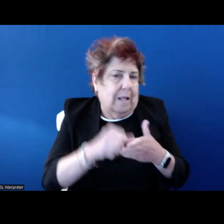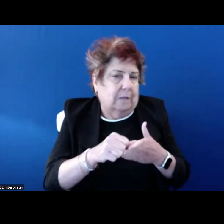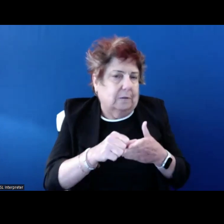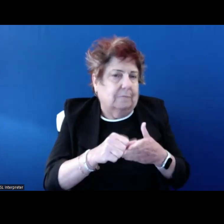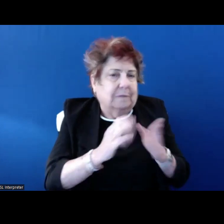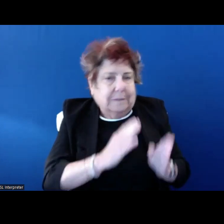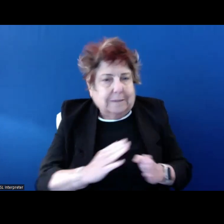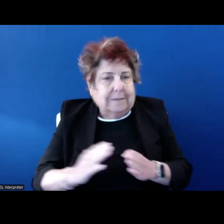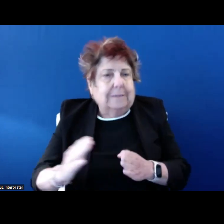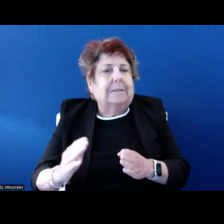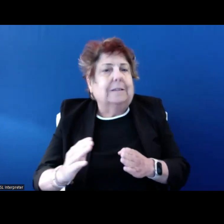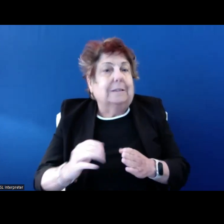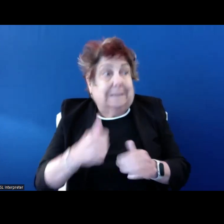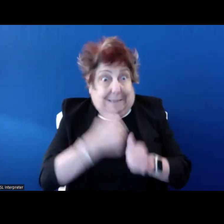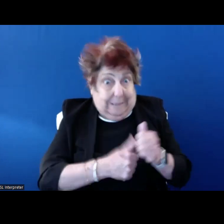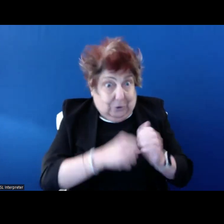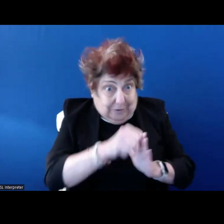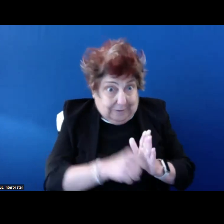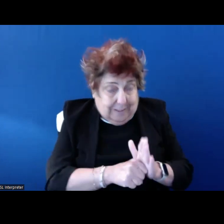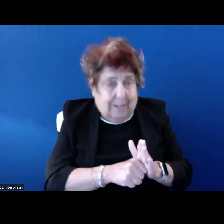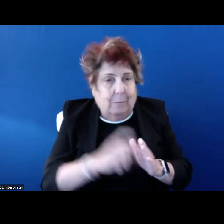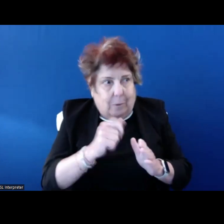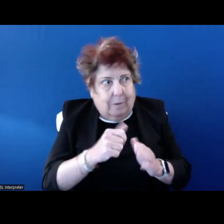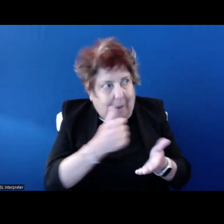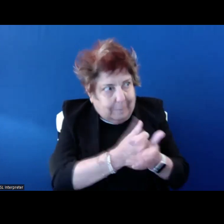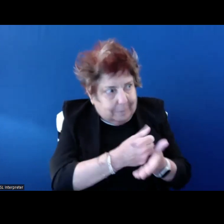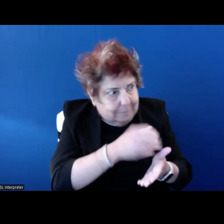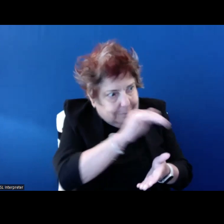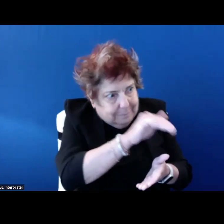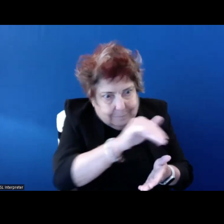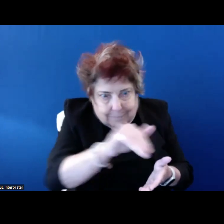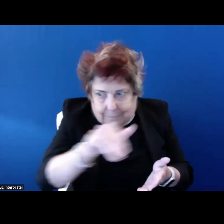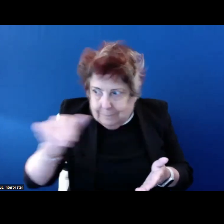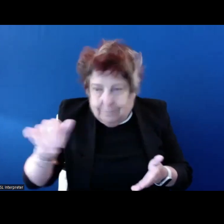matchmaking and helping to encourage folks to know that there are